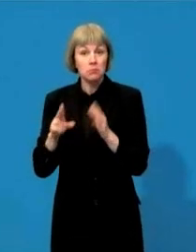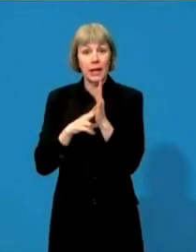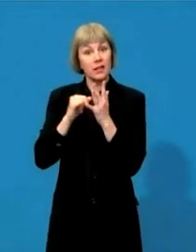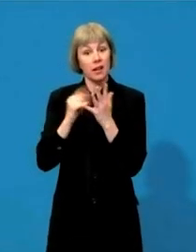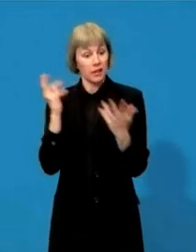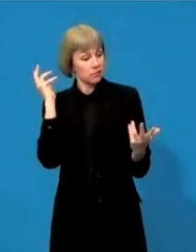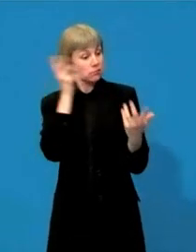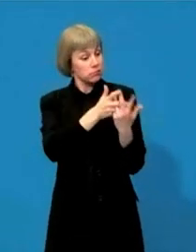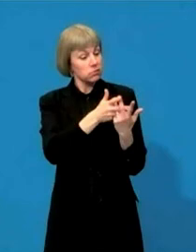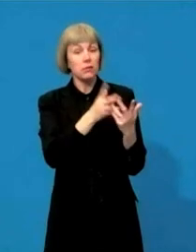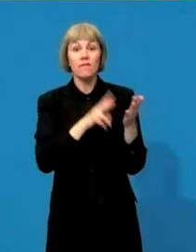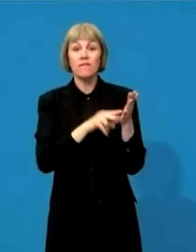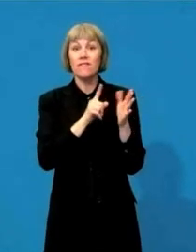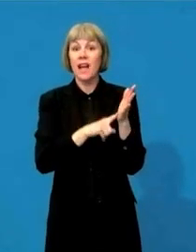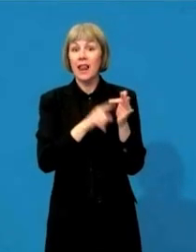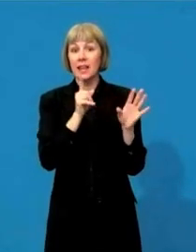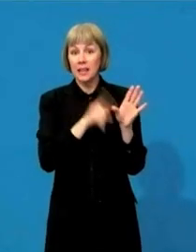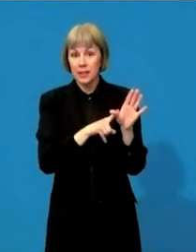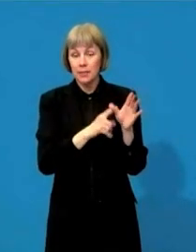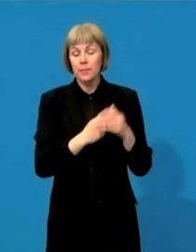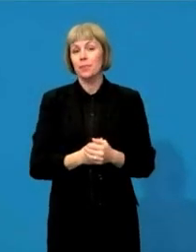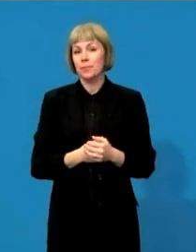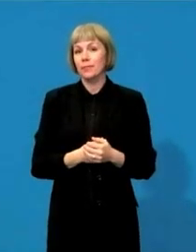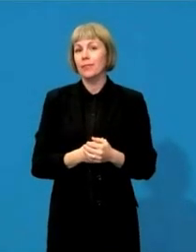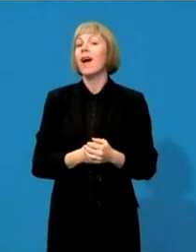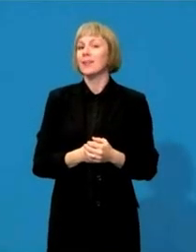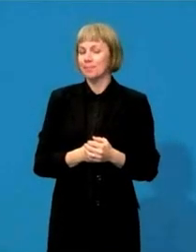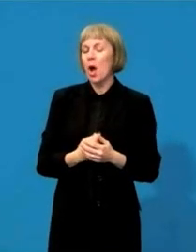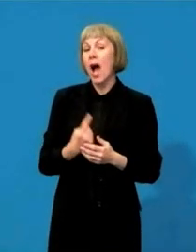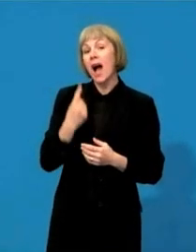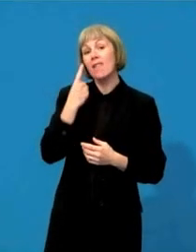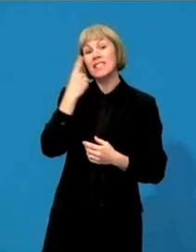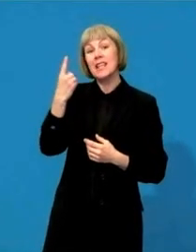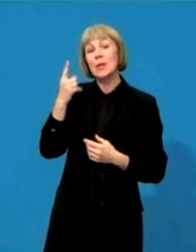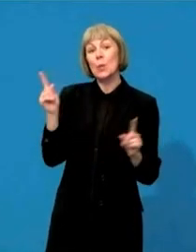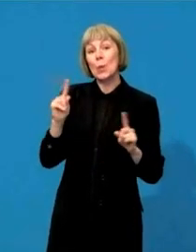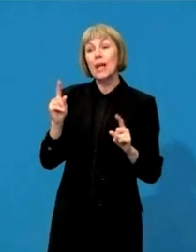Yeah. I have seen it work so well in Sydney, and every time I go back to Sydney